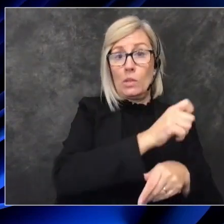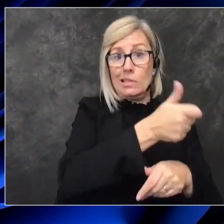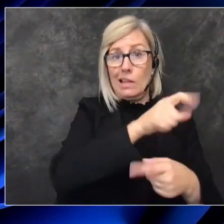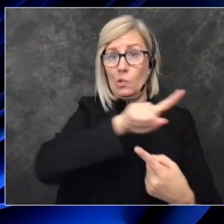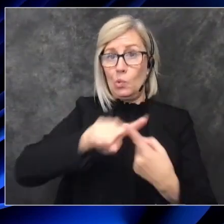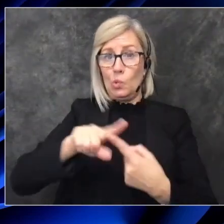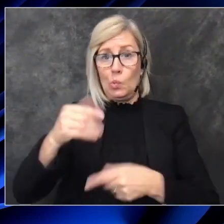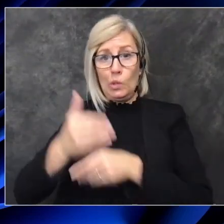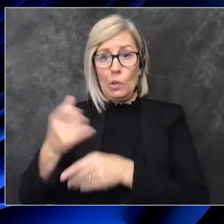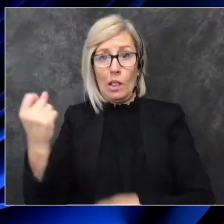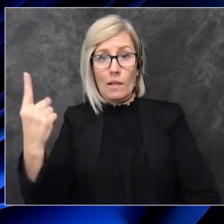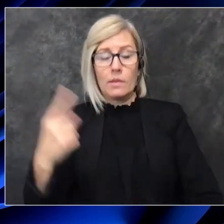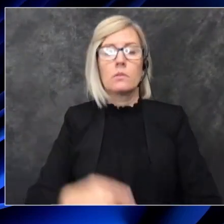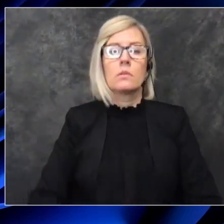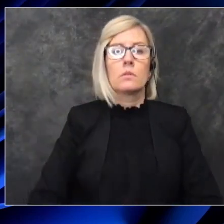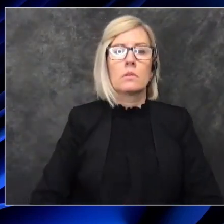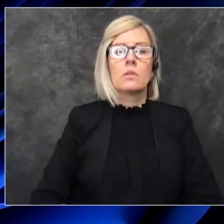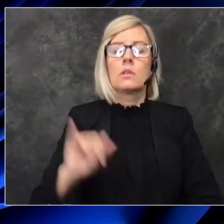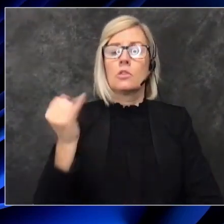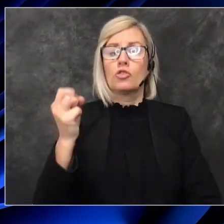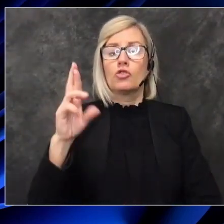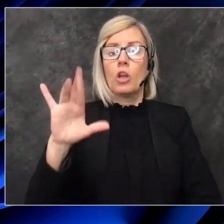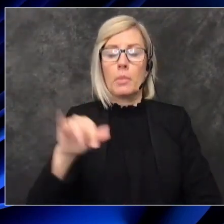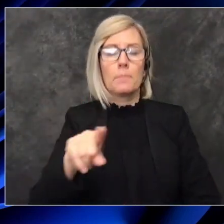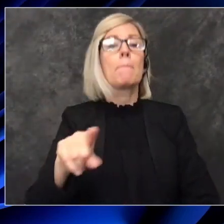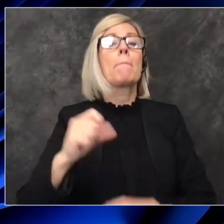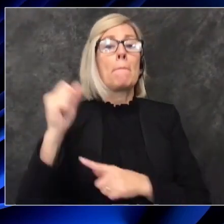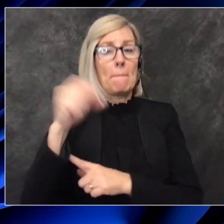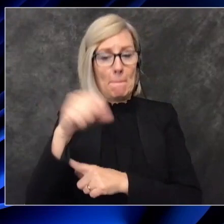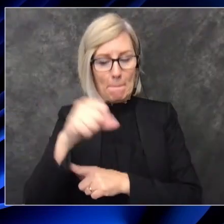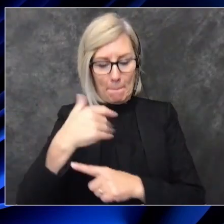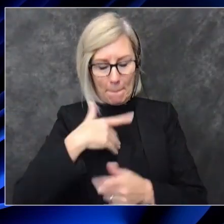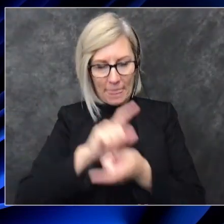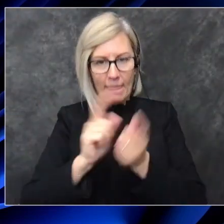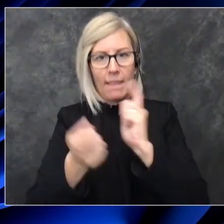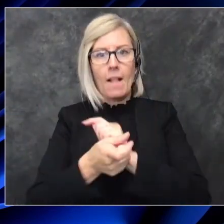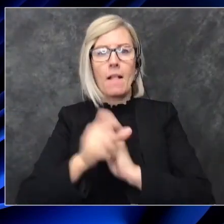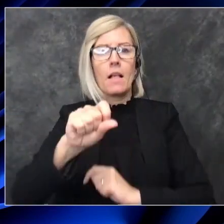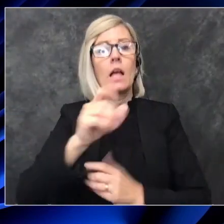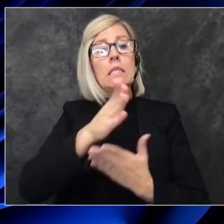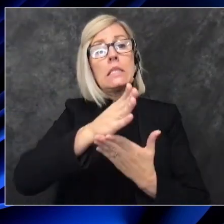There have been changes to narrator. Some of them are very cool,